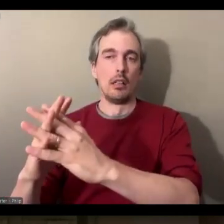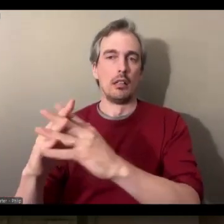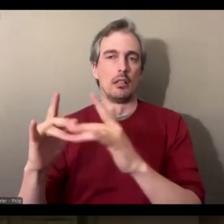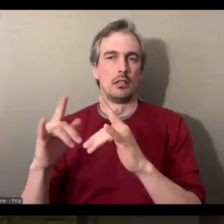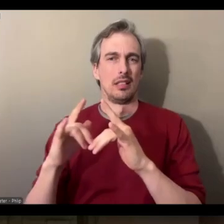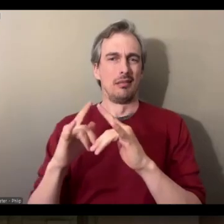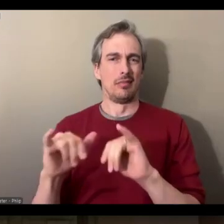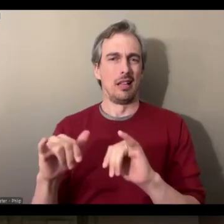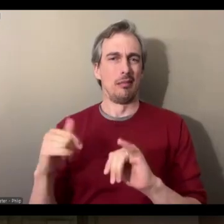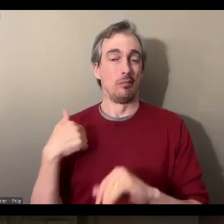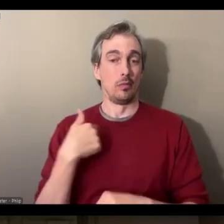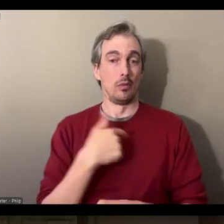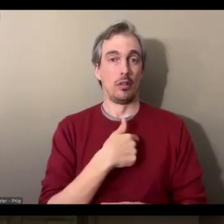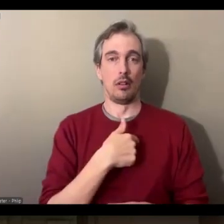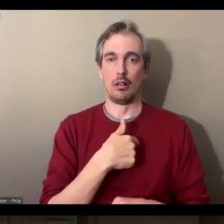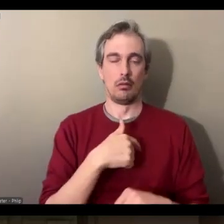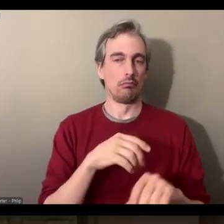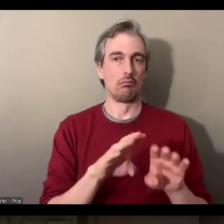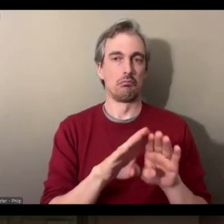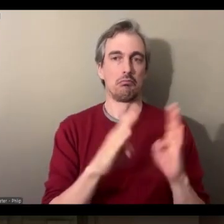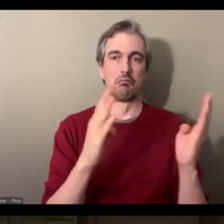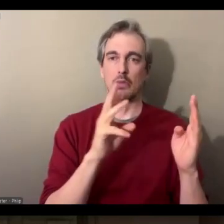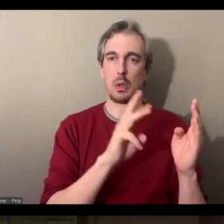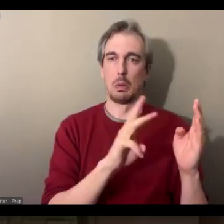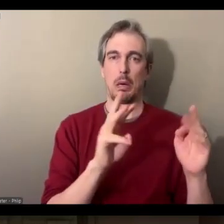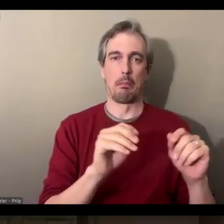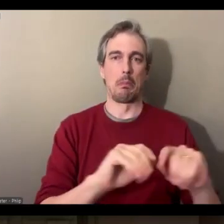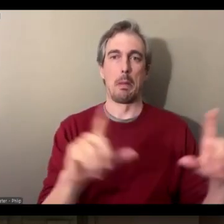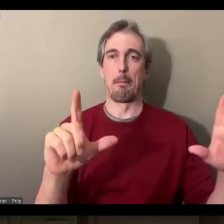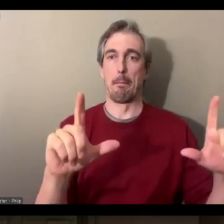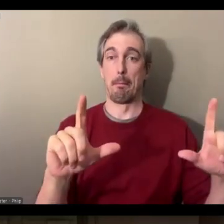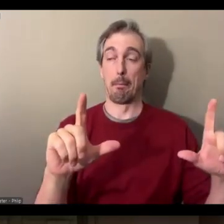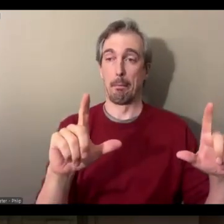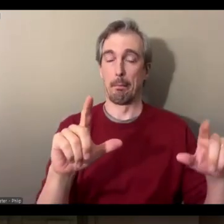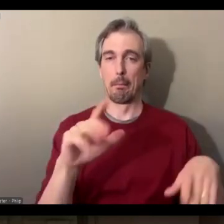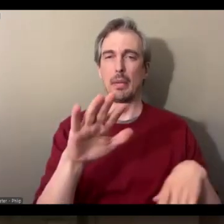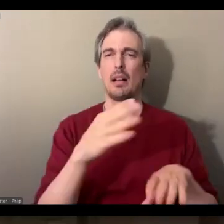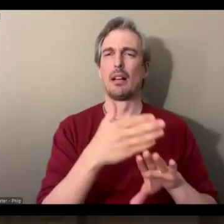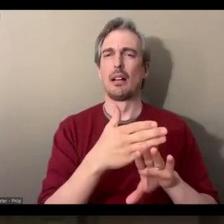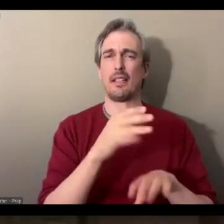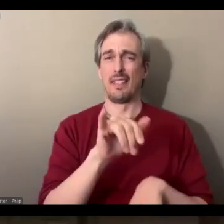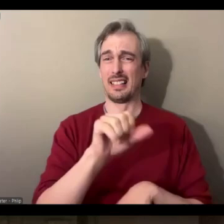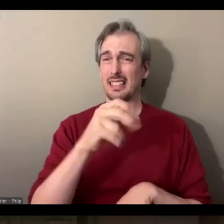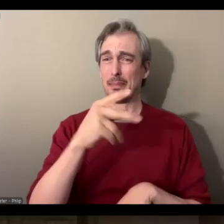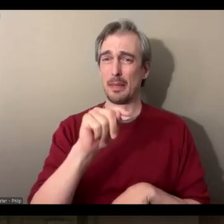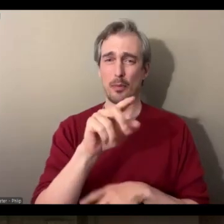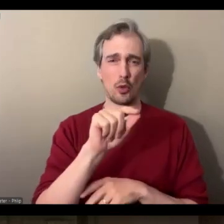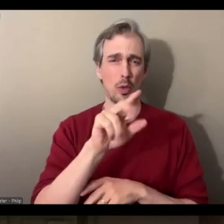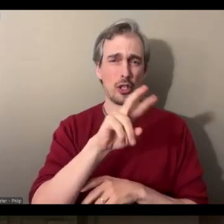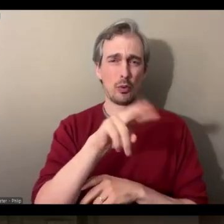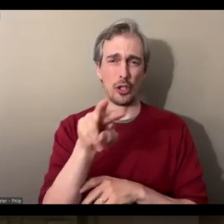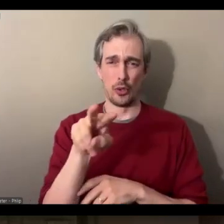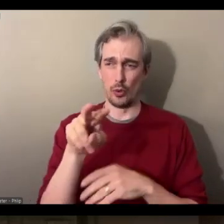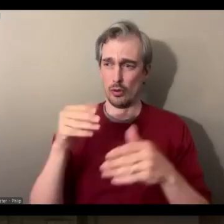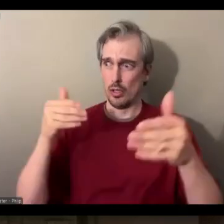the doors. So... September, 2022. We're looking at a SquareSpace site. There is absolutely no image